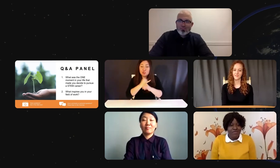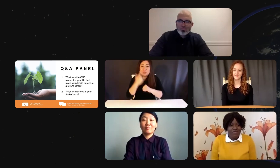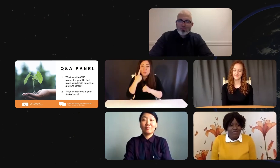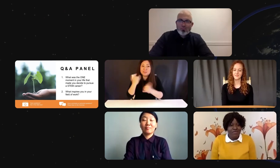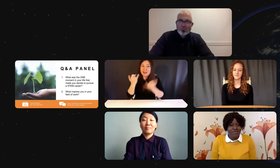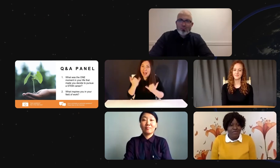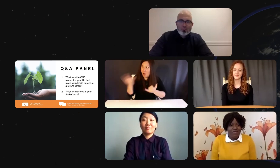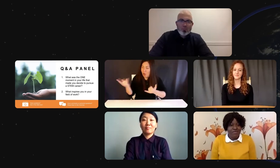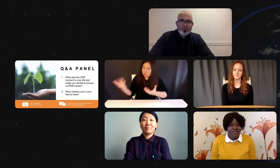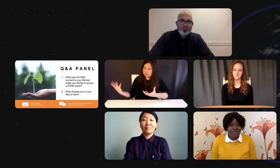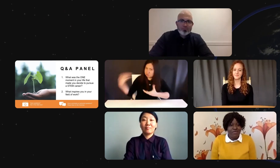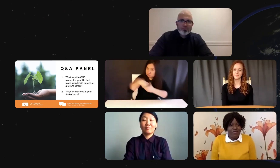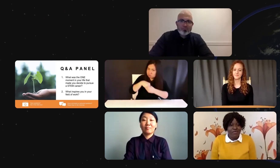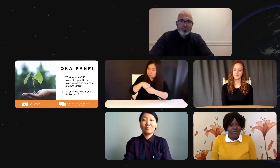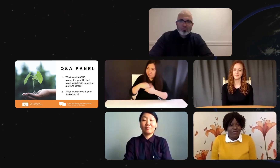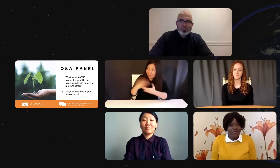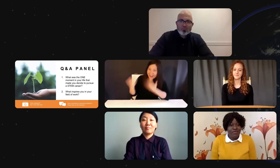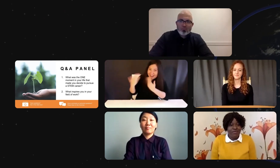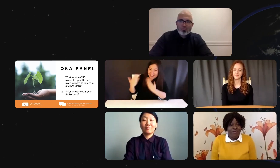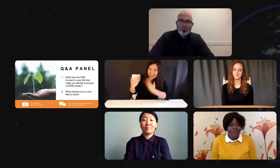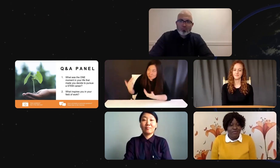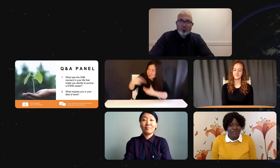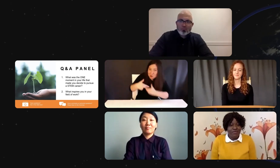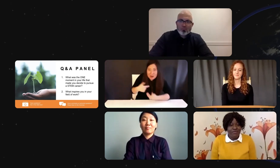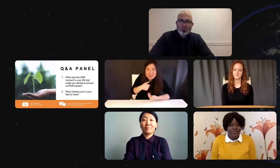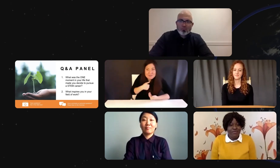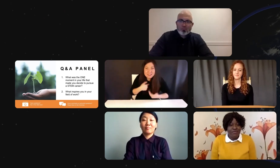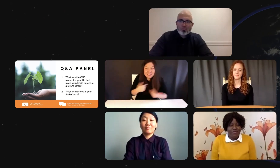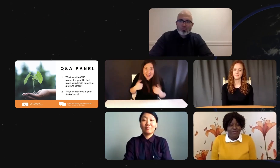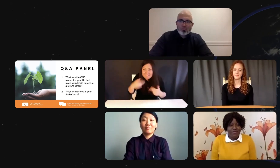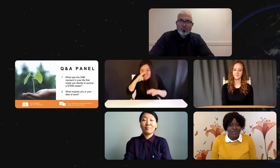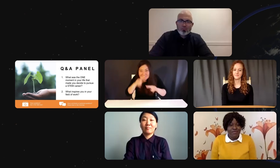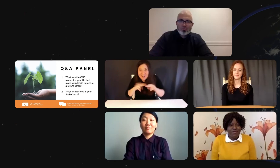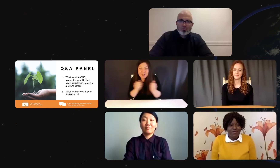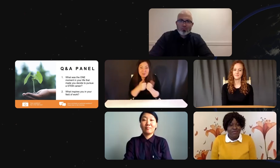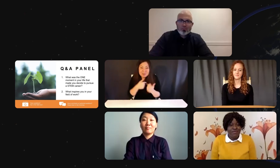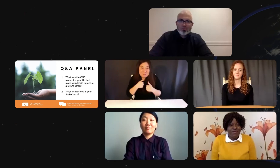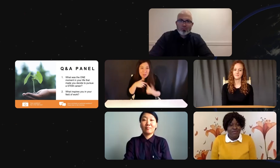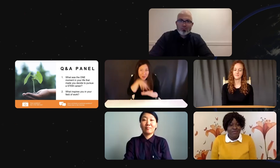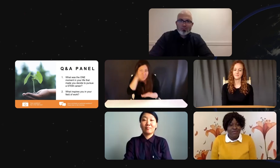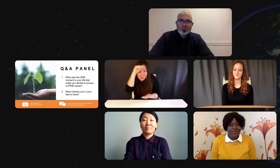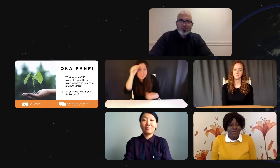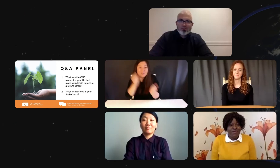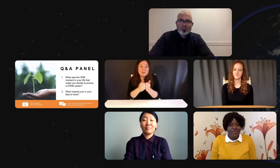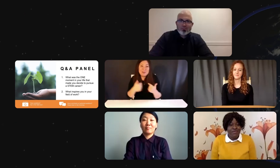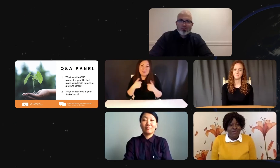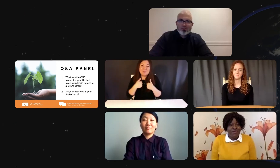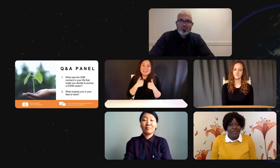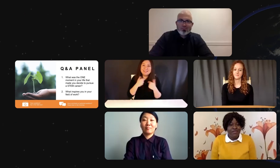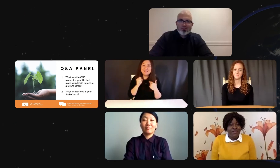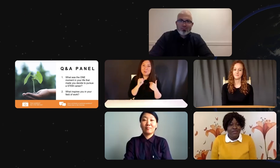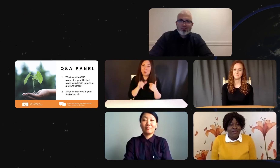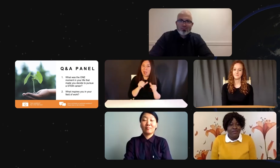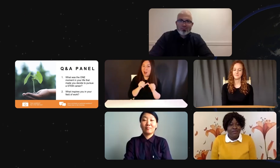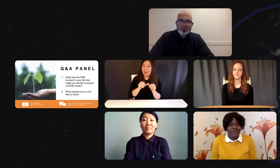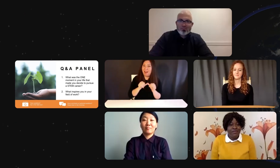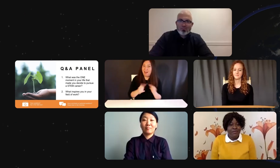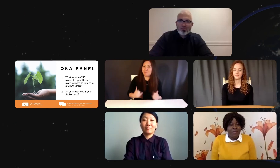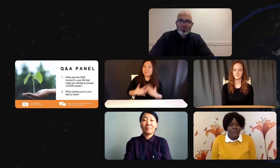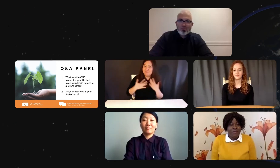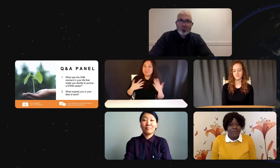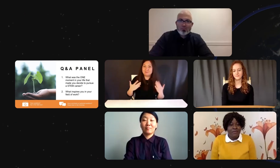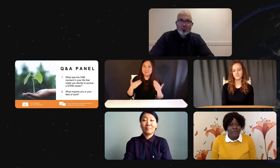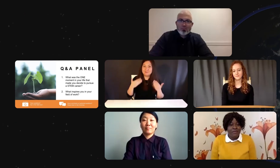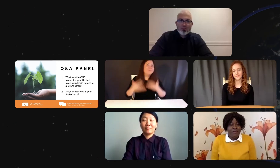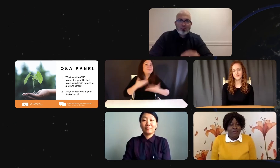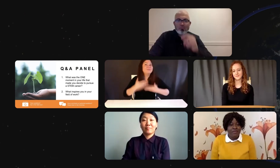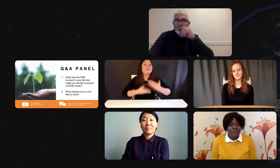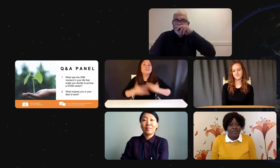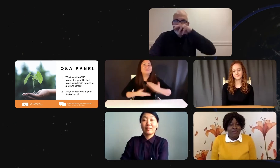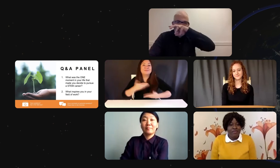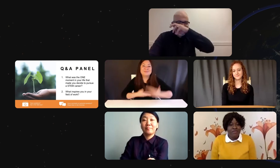Right now, in immunology, I encourage more people to come work with me, to continue that